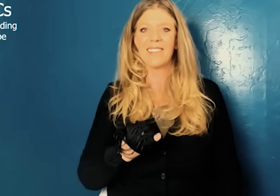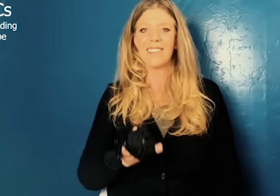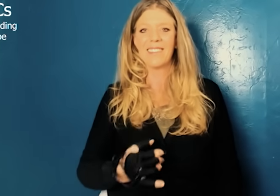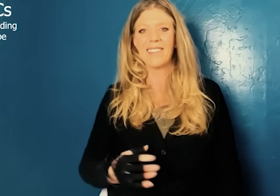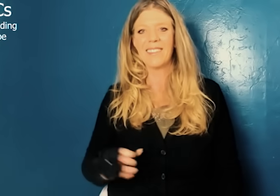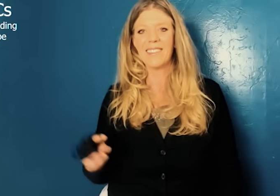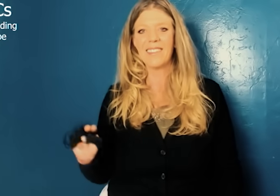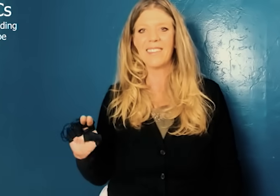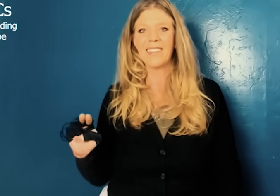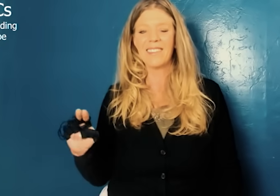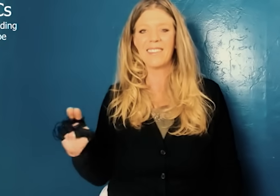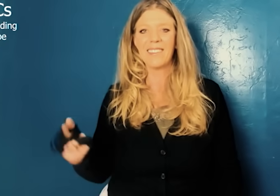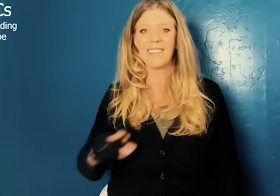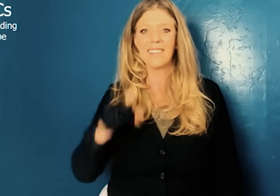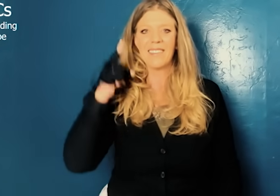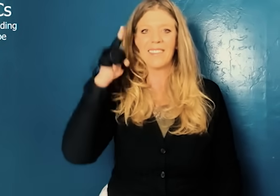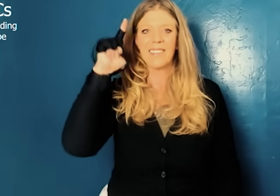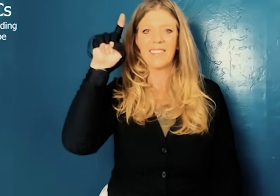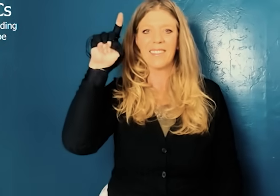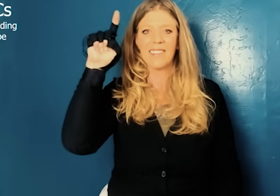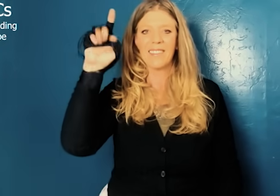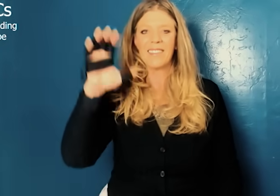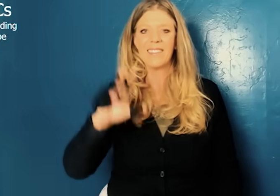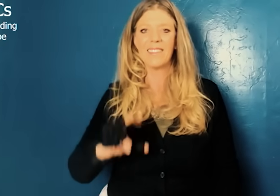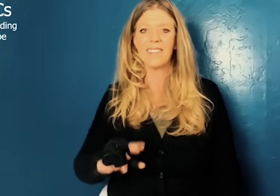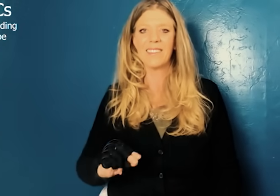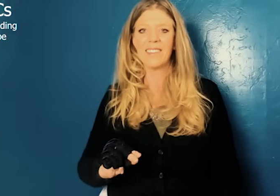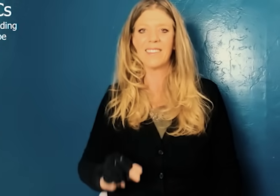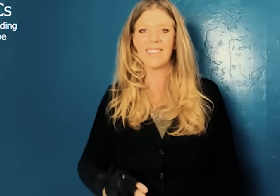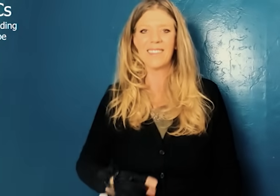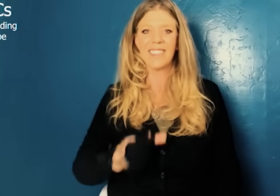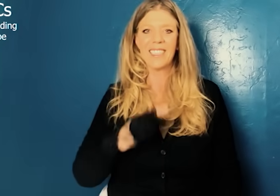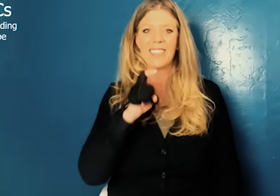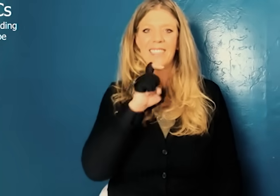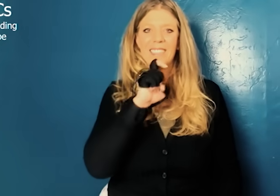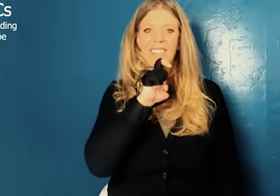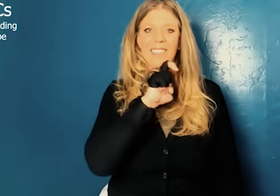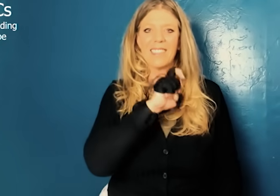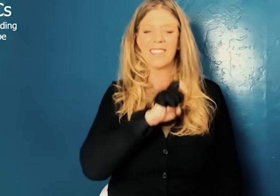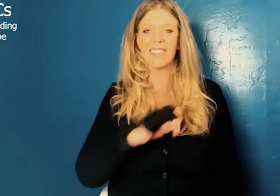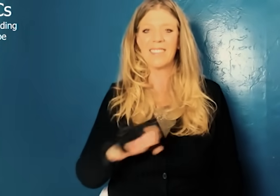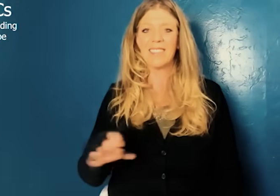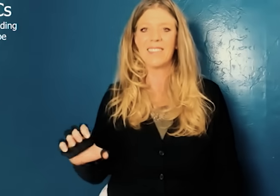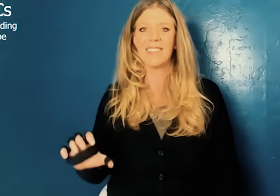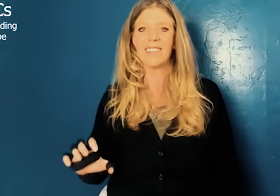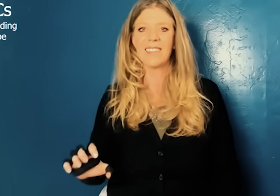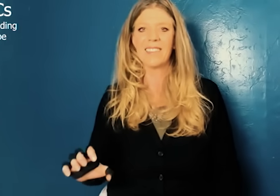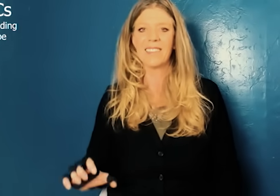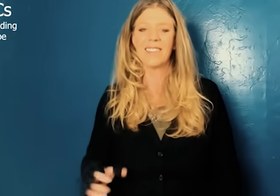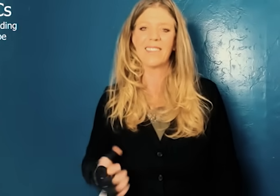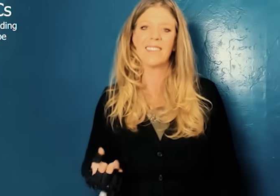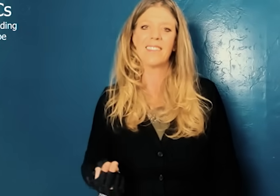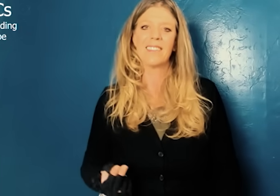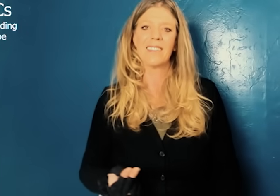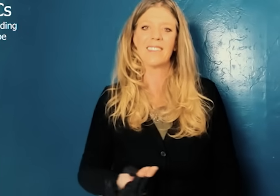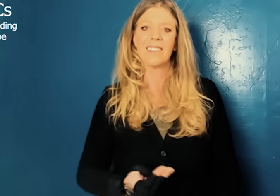making them for people who can